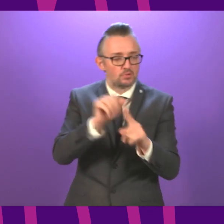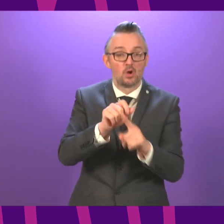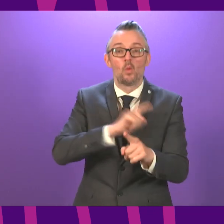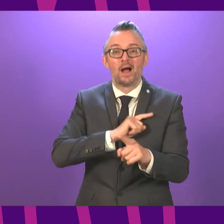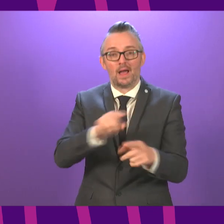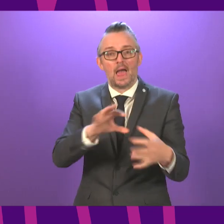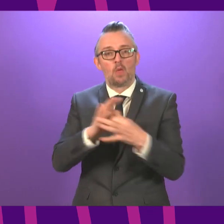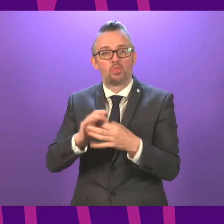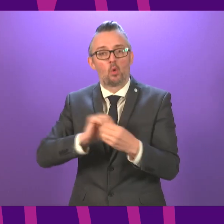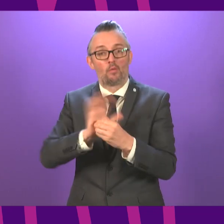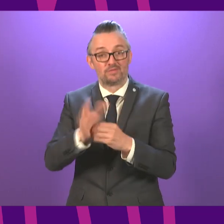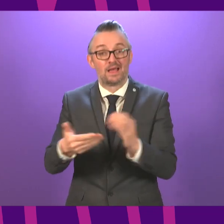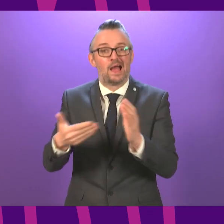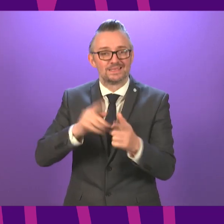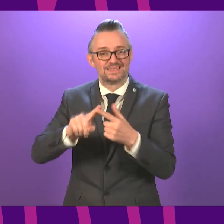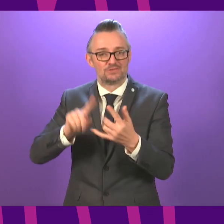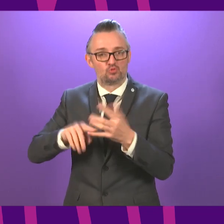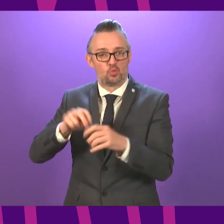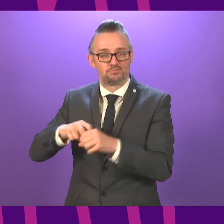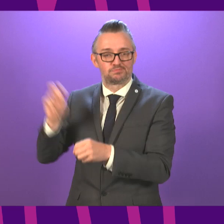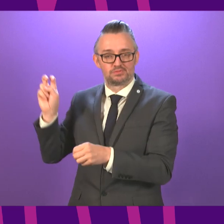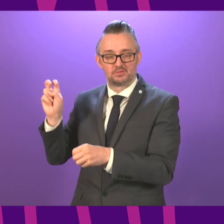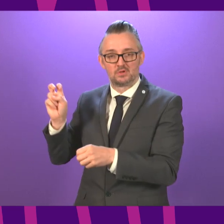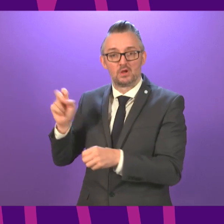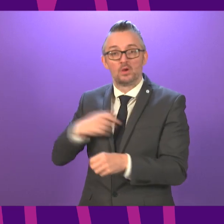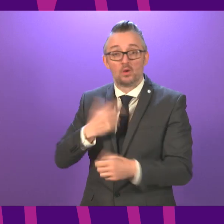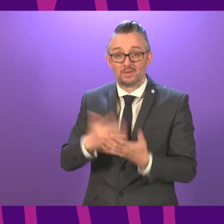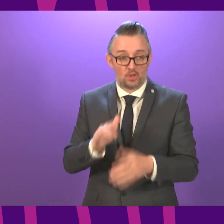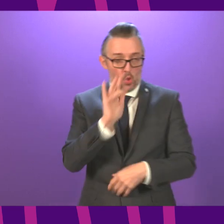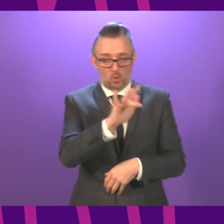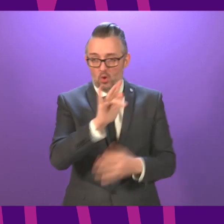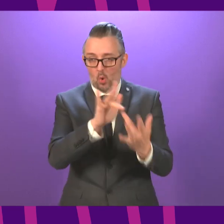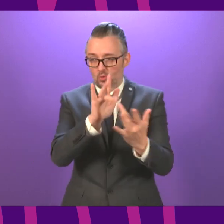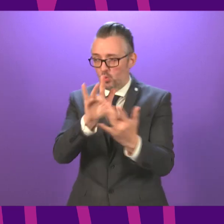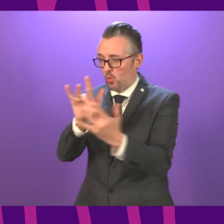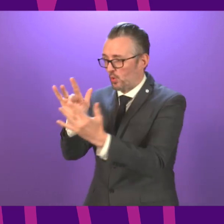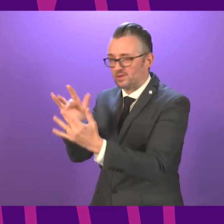and are proactively contacting 500 such companies to provide targeted advice and guidance. In